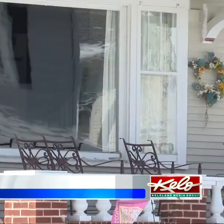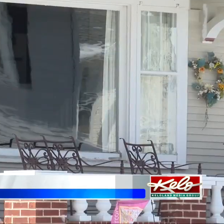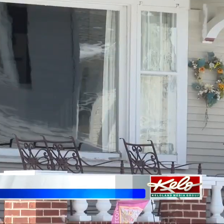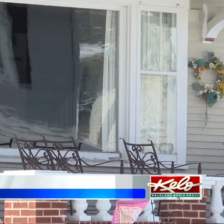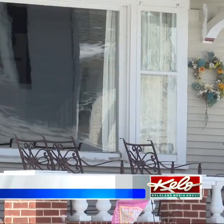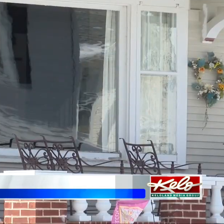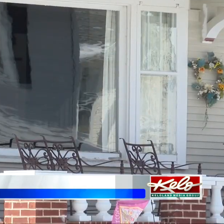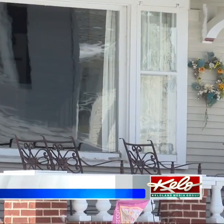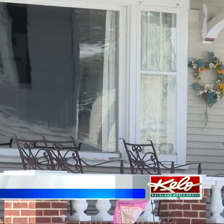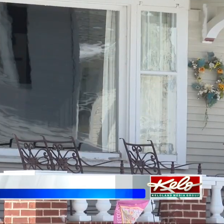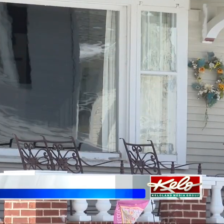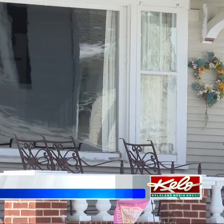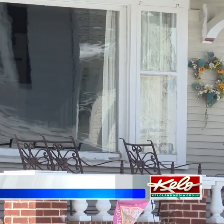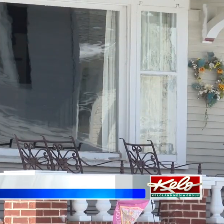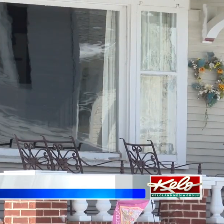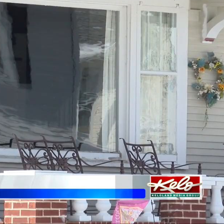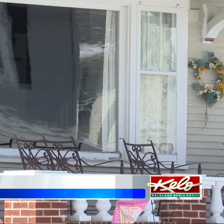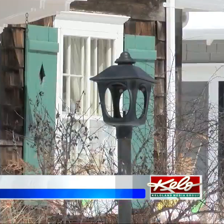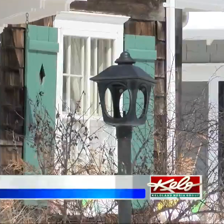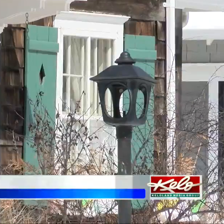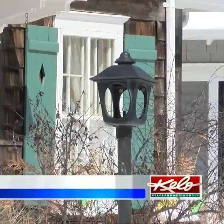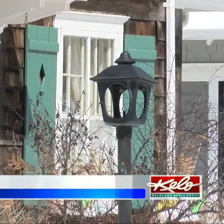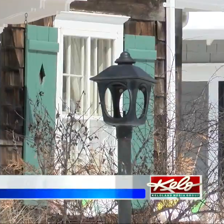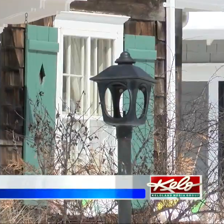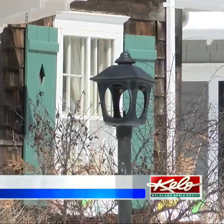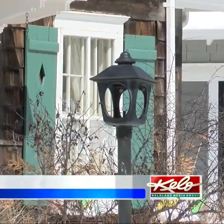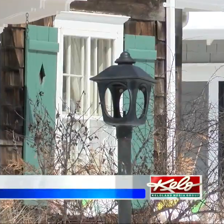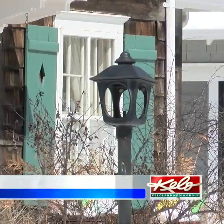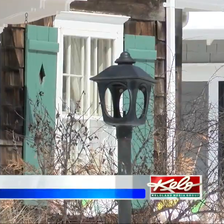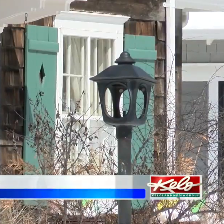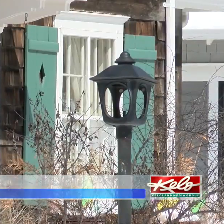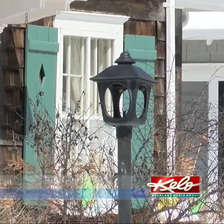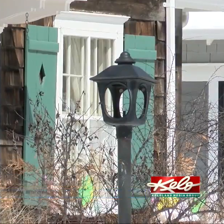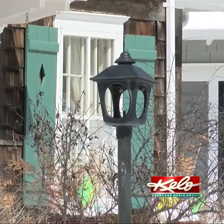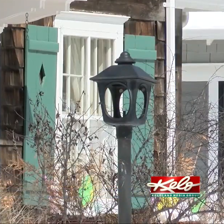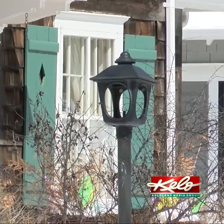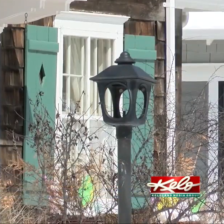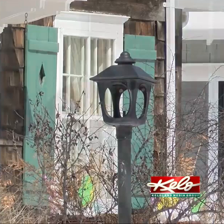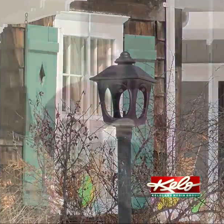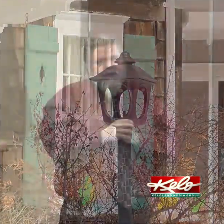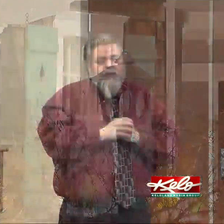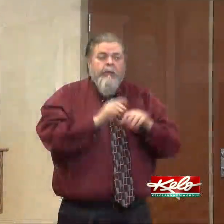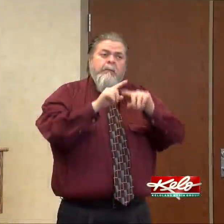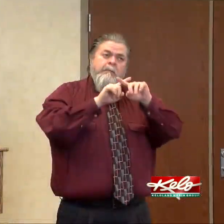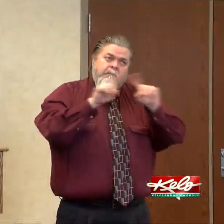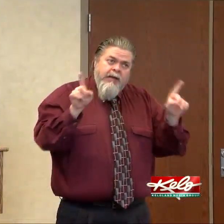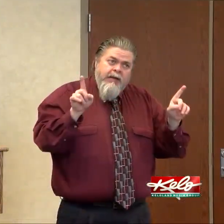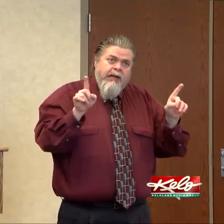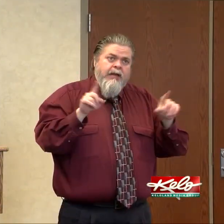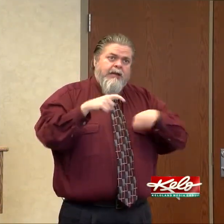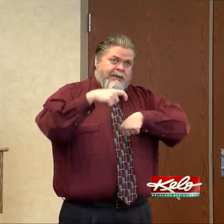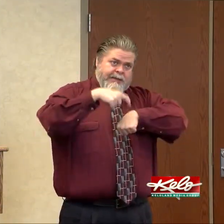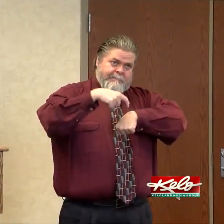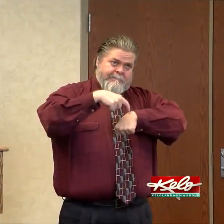MANY OF US ARE ALREADY STAYING AT HOME AND NOT GOING MANY PLACES. MAYOR TENHAKEN SAYS WE NEED TO DO MORE.